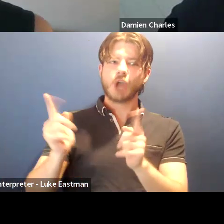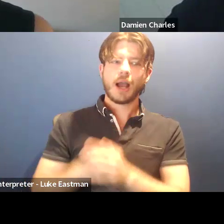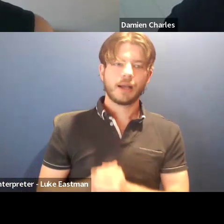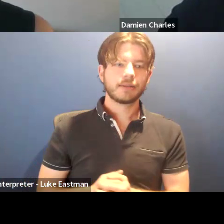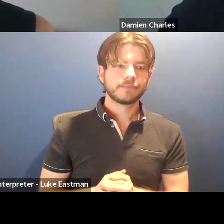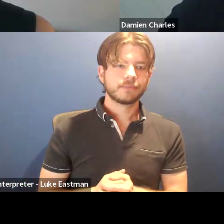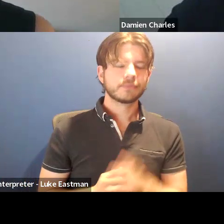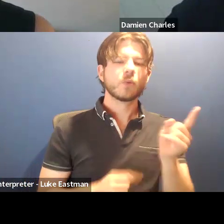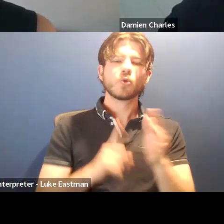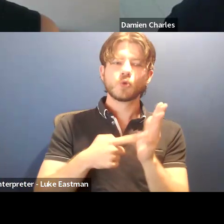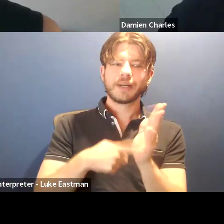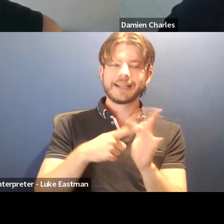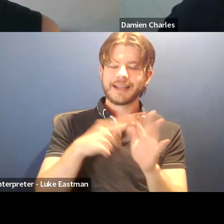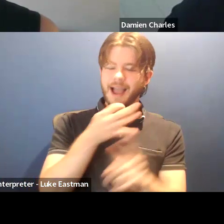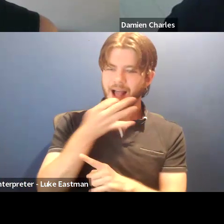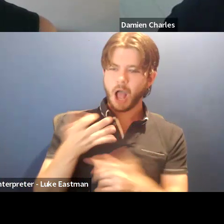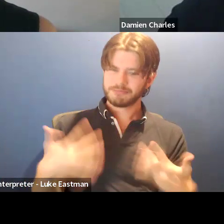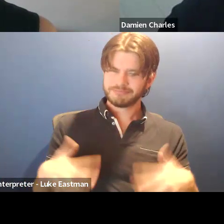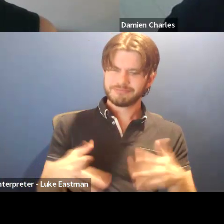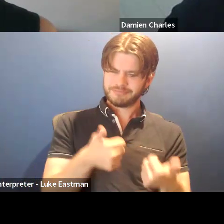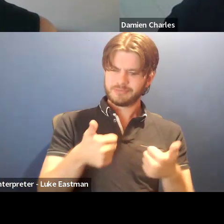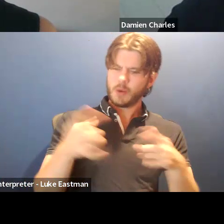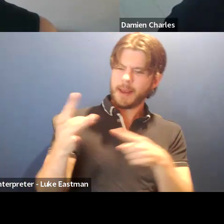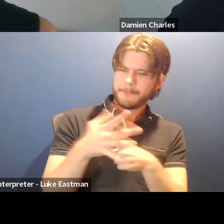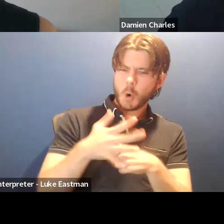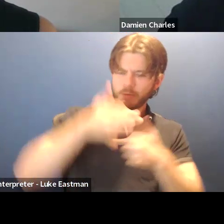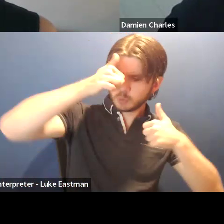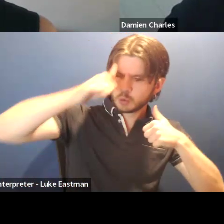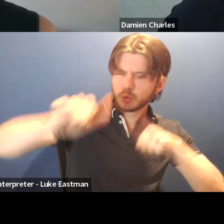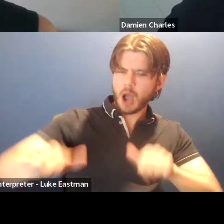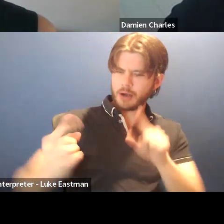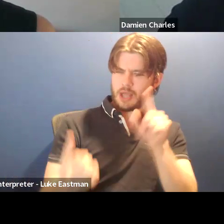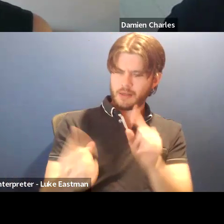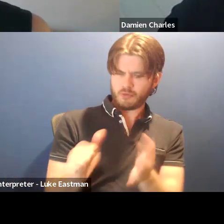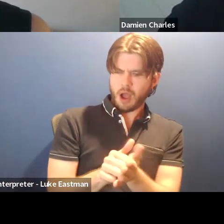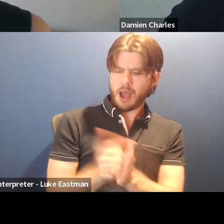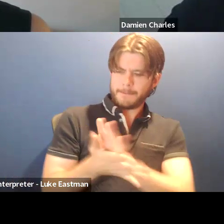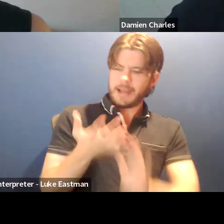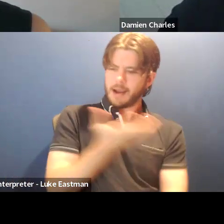familiarity to feel comfortable to